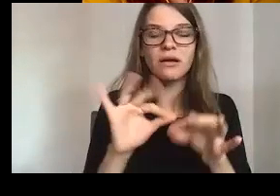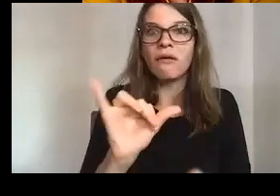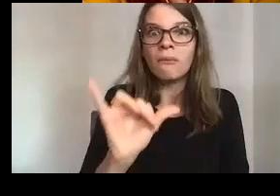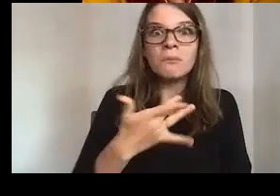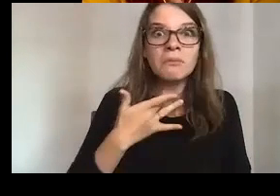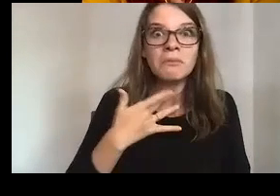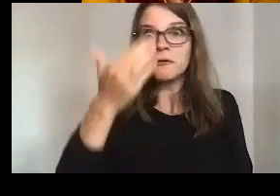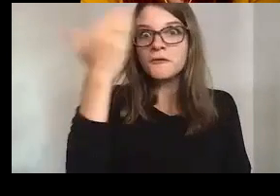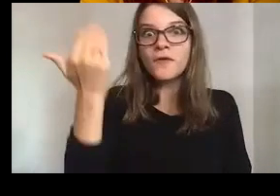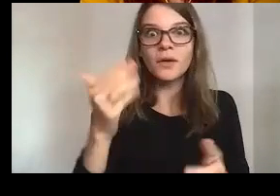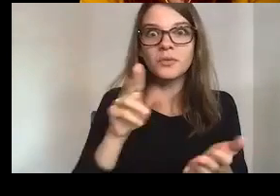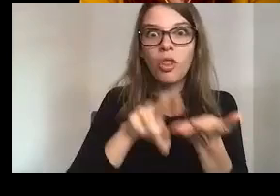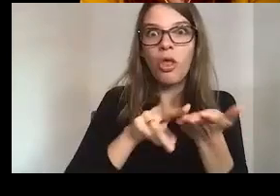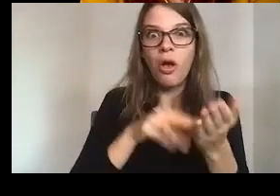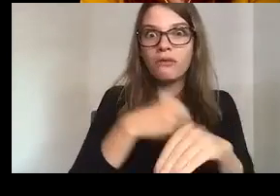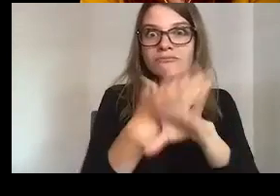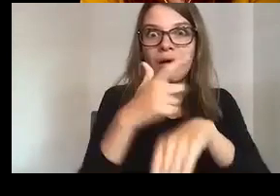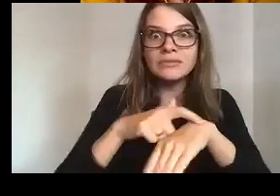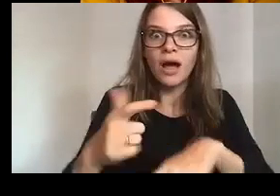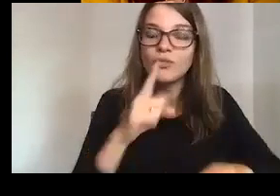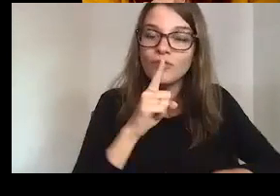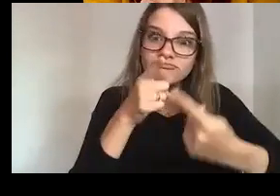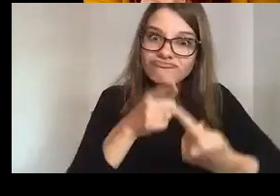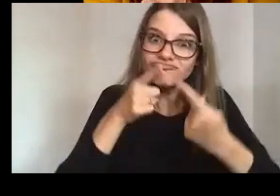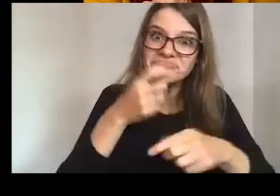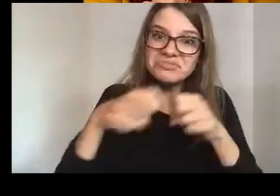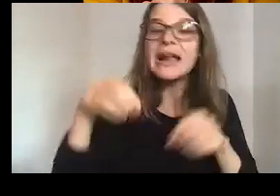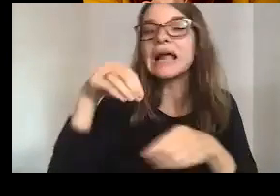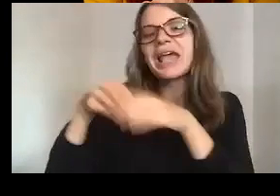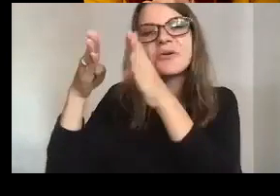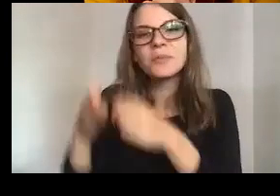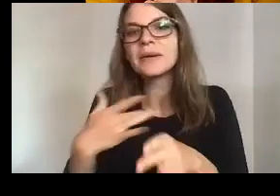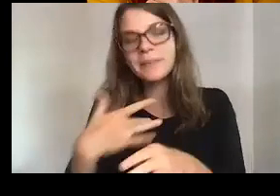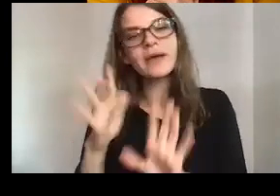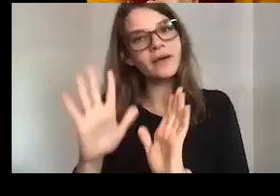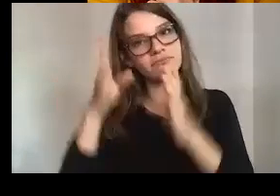is really hard and I think you know for in person we're used to having to set aside that travel time